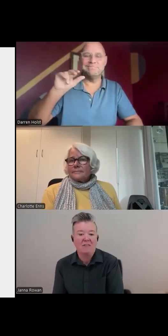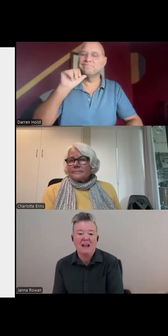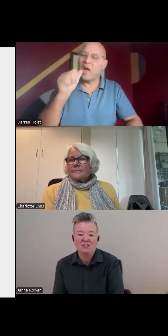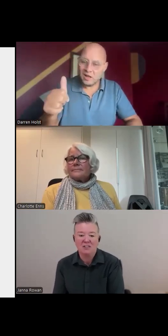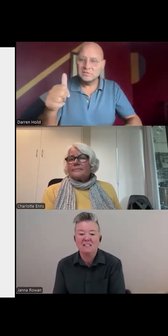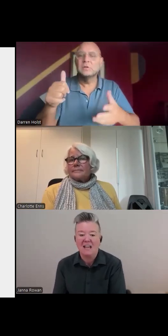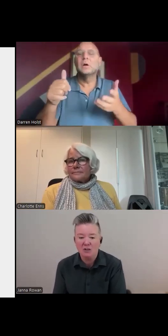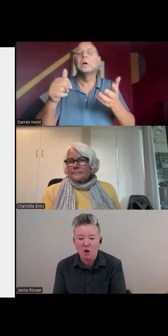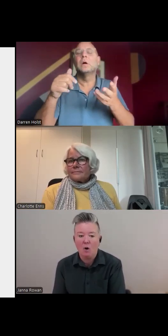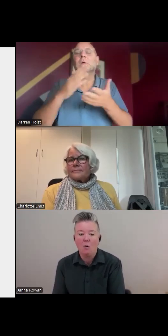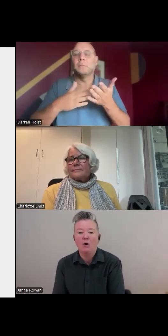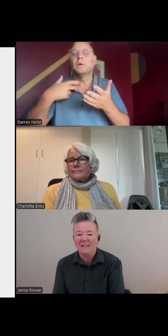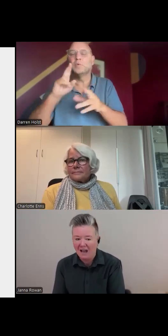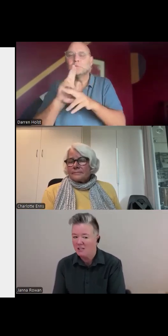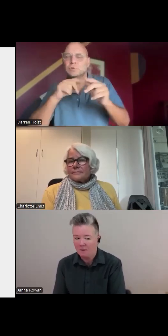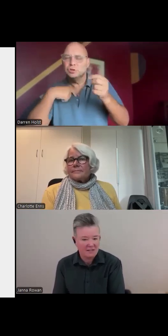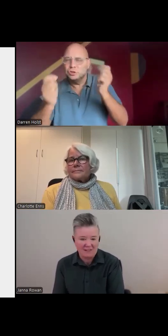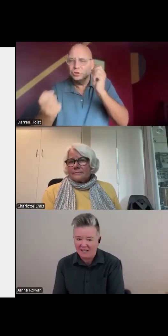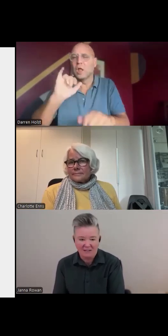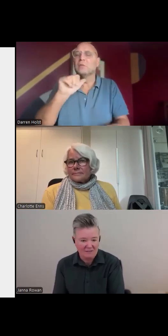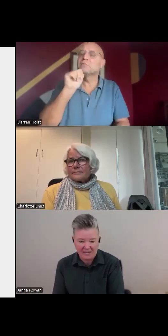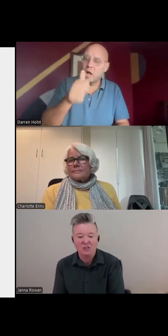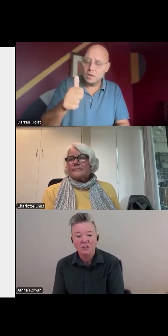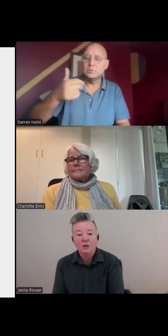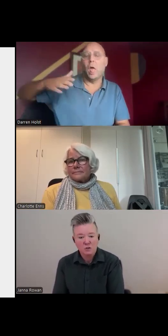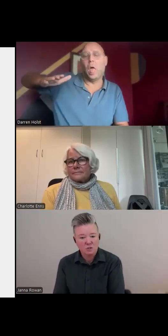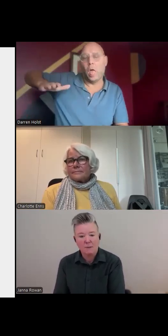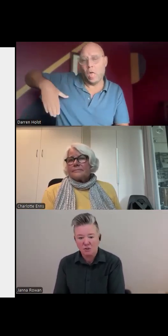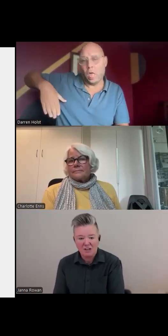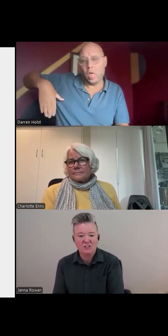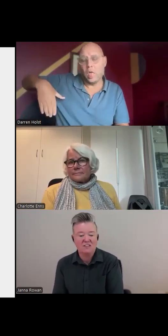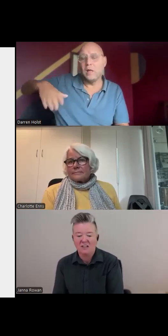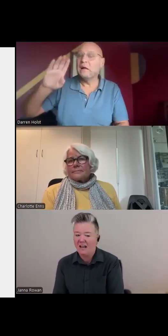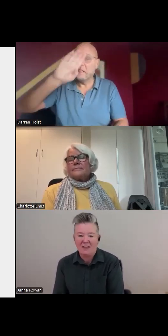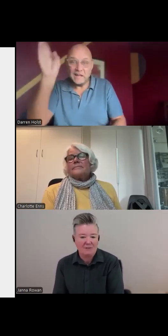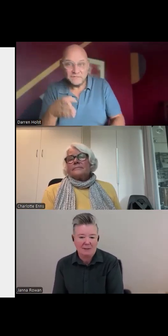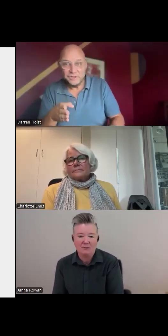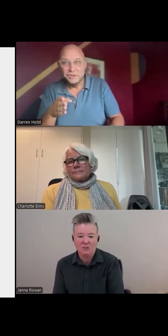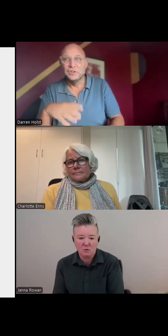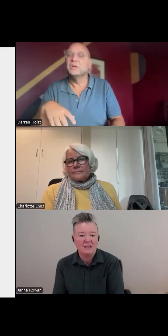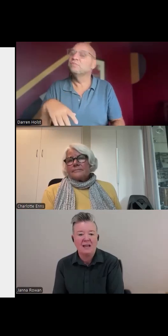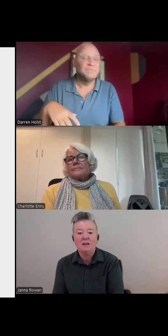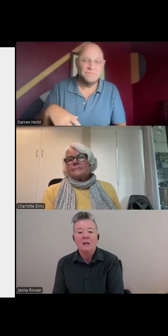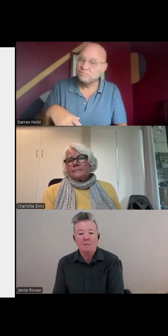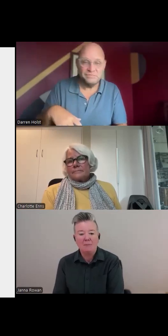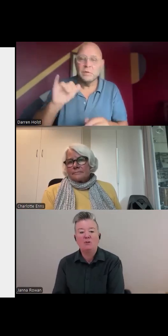So that helps to clarify that that actually is a no or a not because of that negative negation. So to be able to change that to not, they haven't